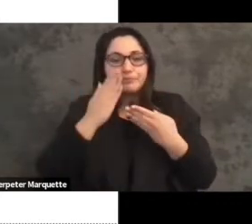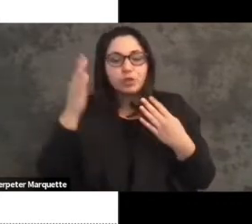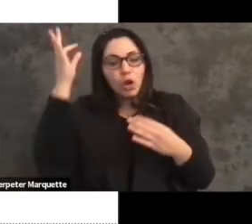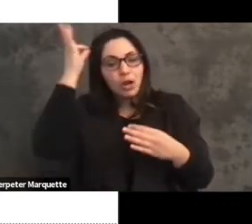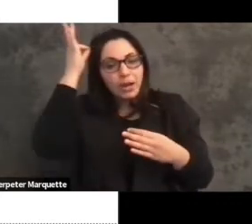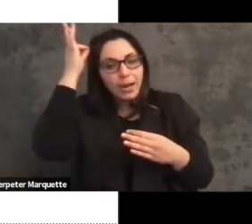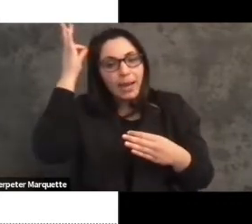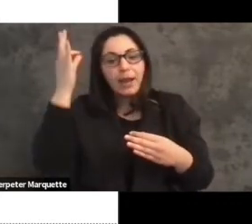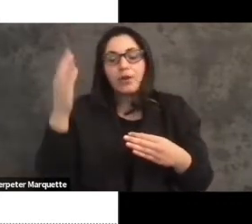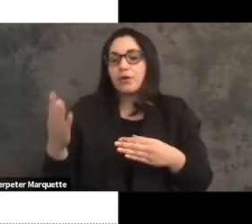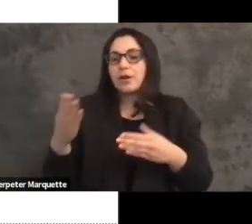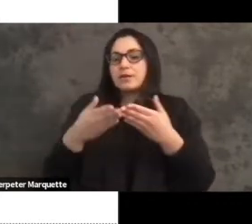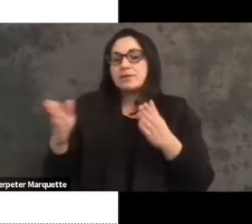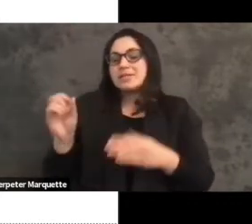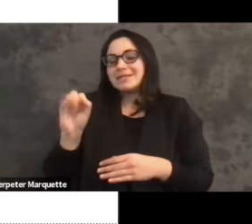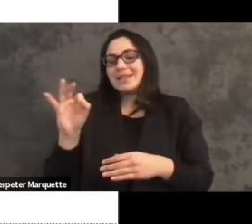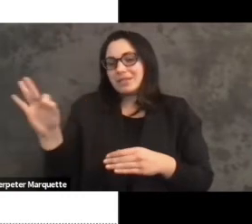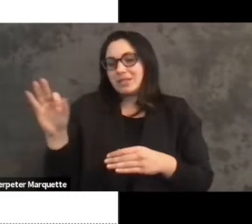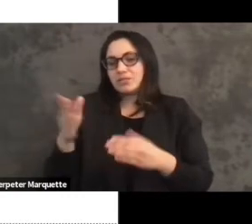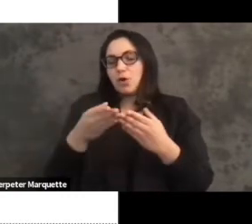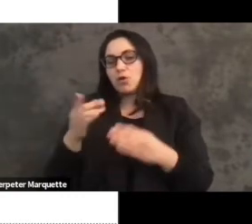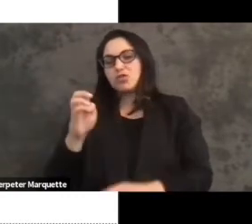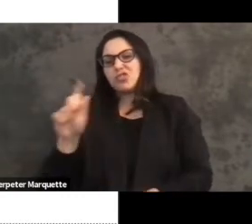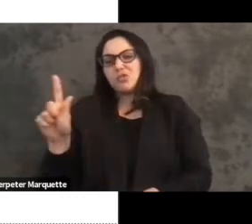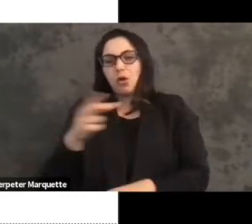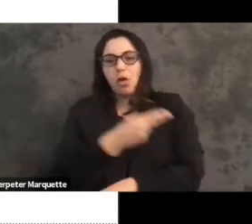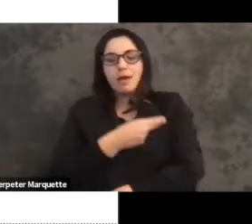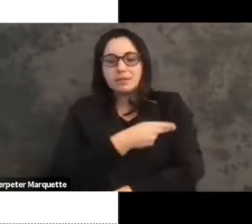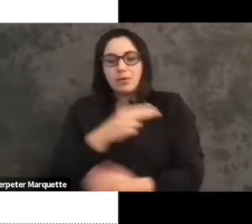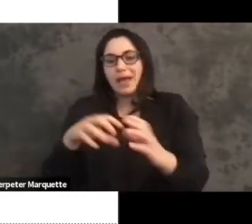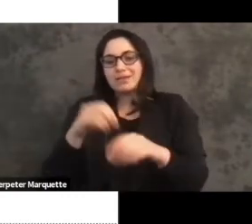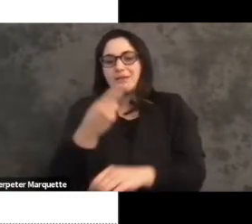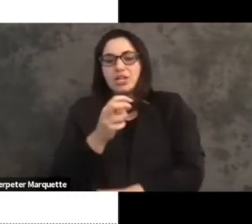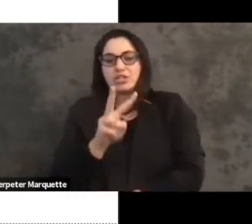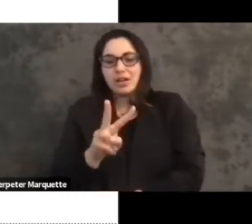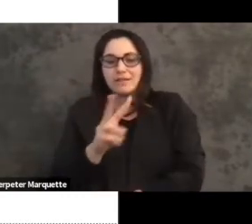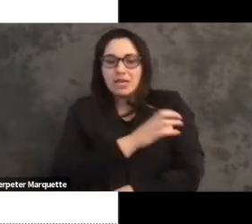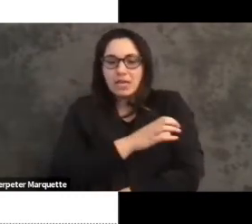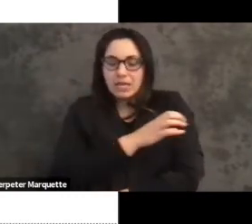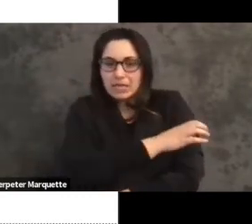Peluso, I'm in my 30s. I have light skin and dark hair, and I'm sitting in my office at